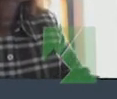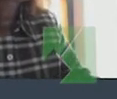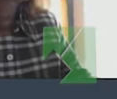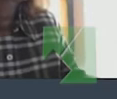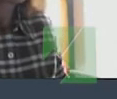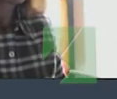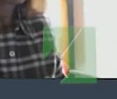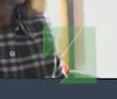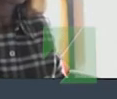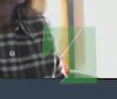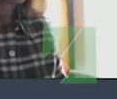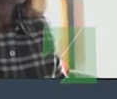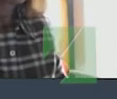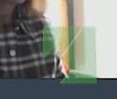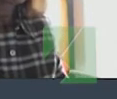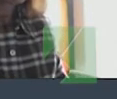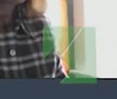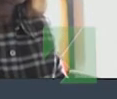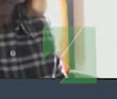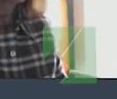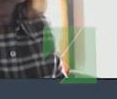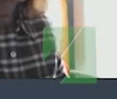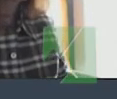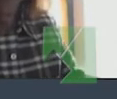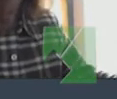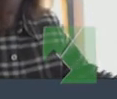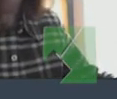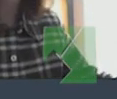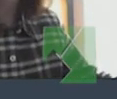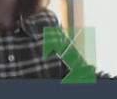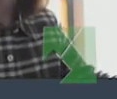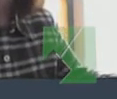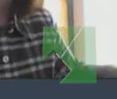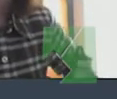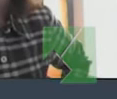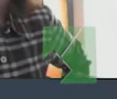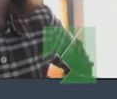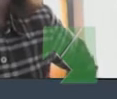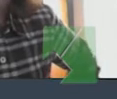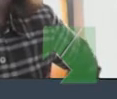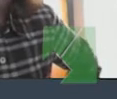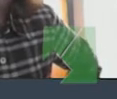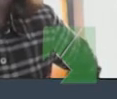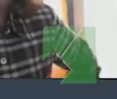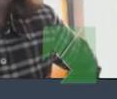We have applicant's exhibit number two possible offsite improvements. We have a statement of concerns from Ms. St.